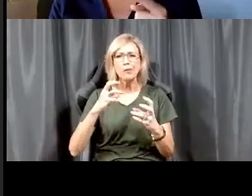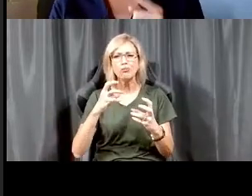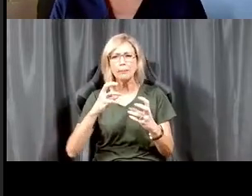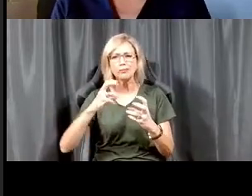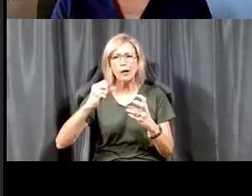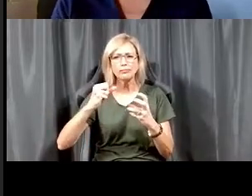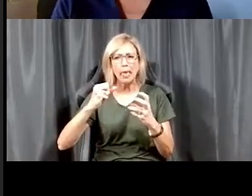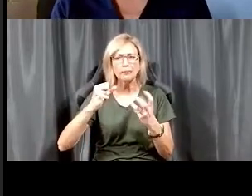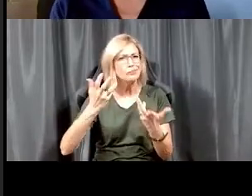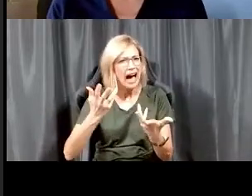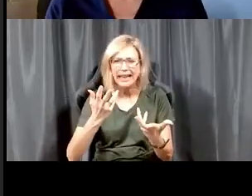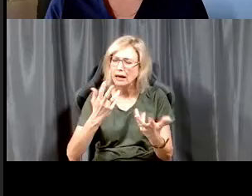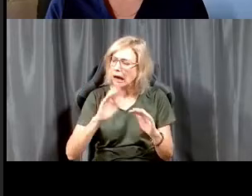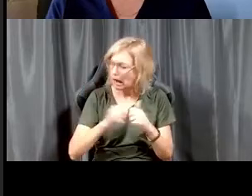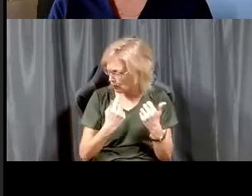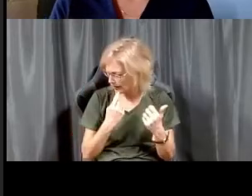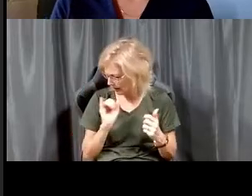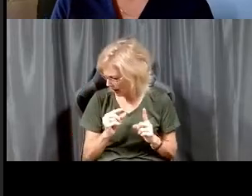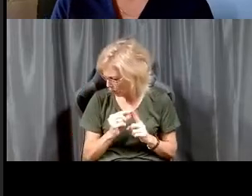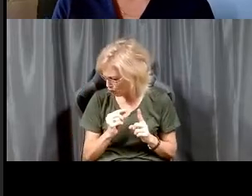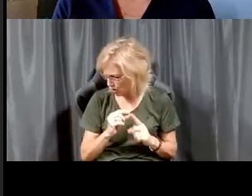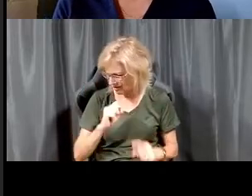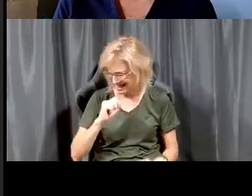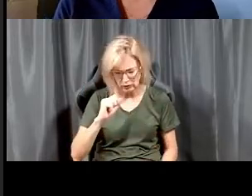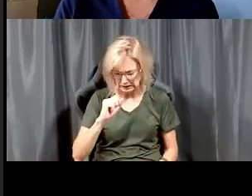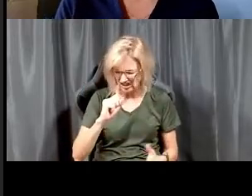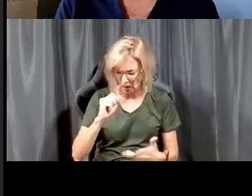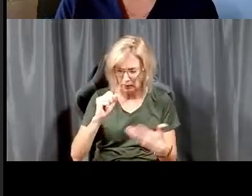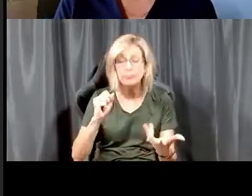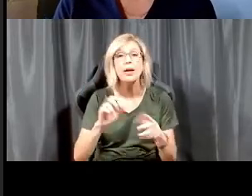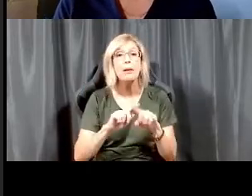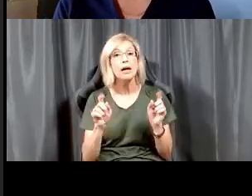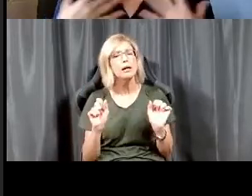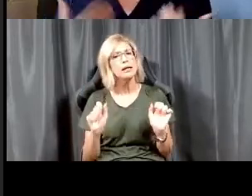have to Google how we say that one, and they could be cute